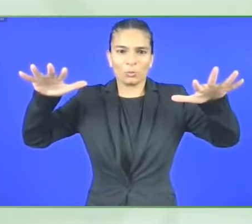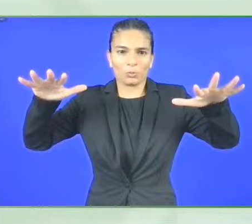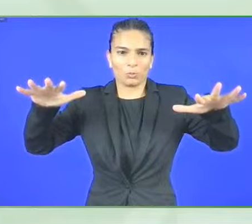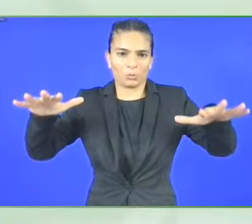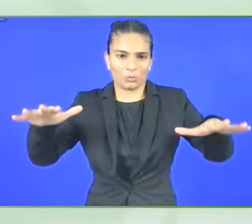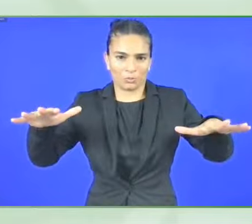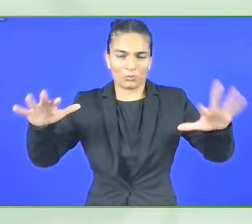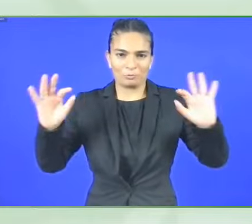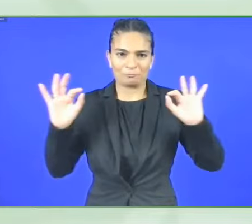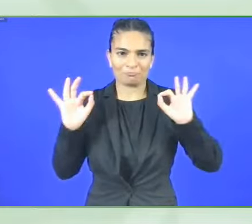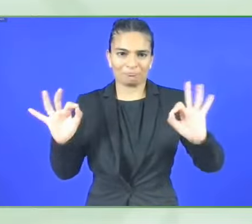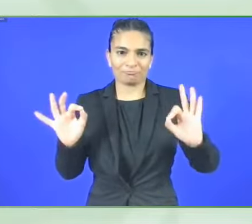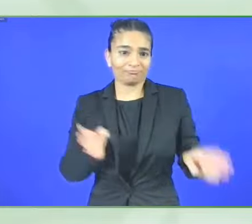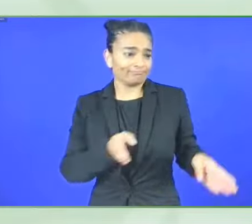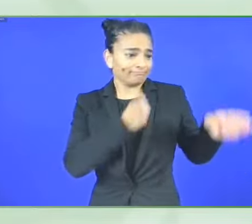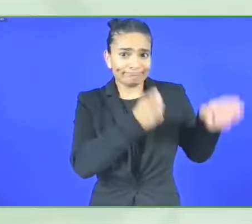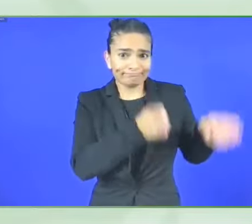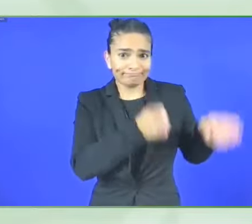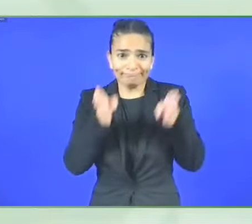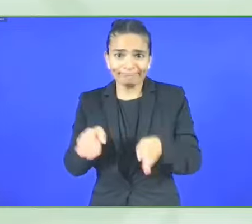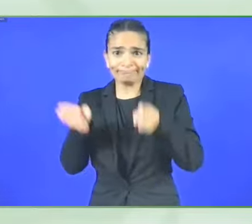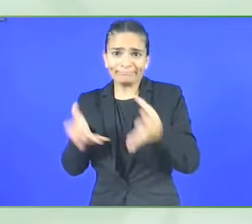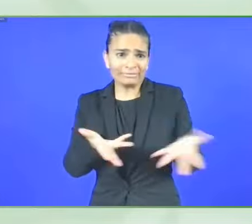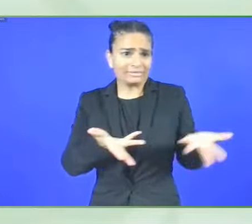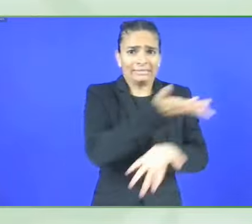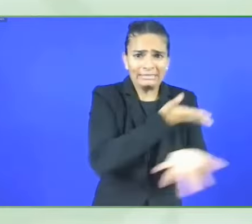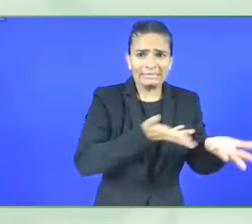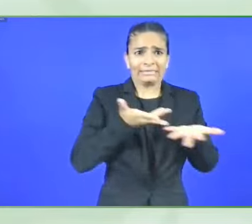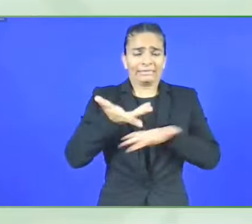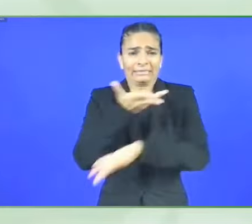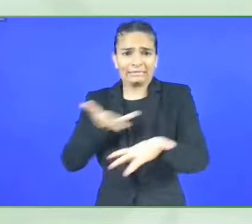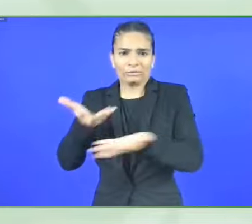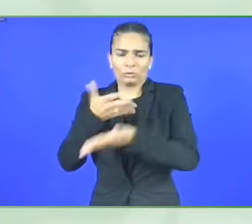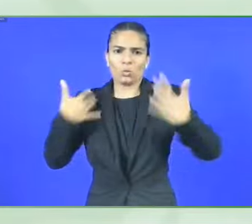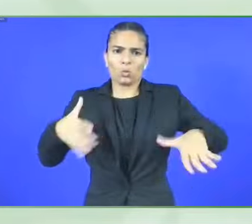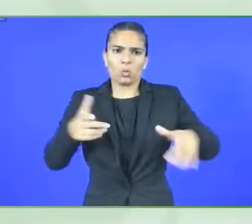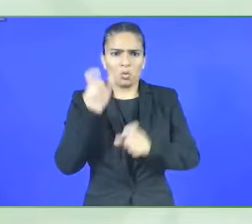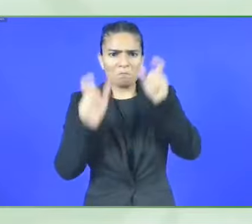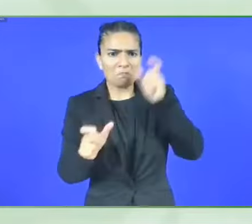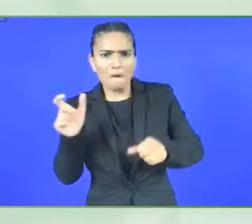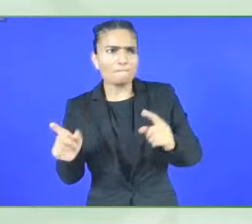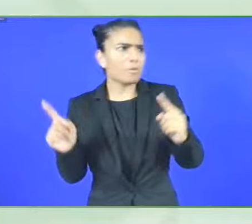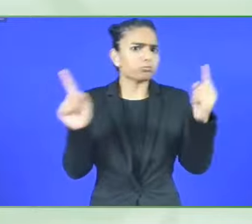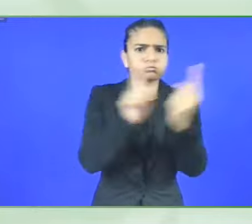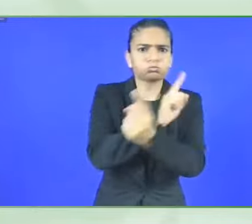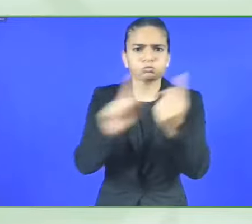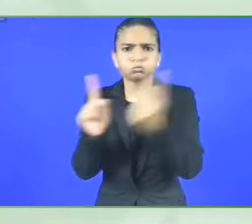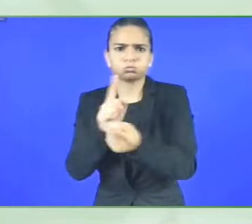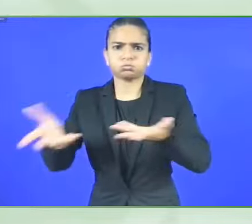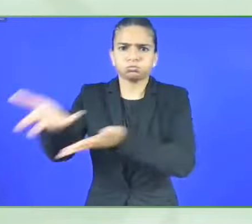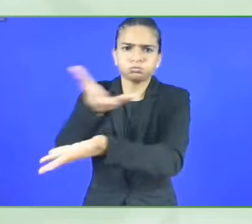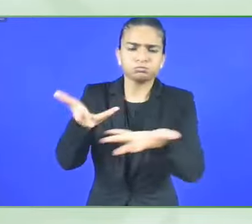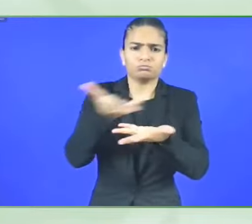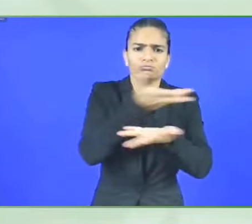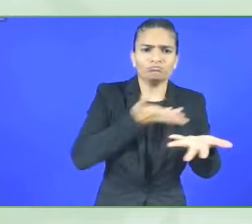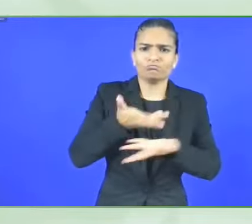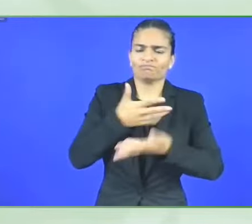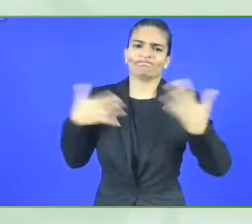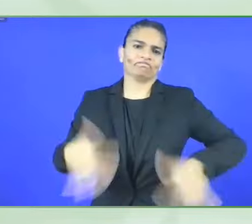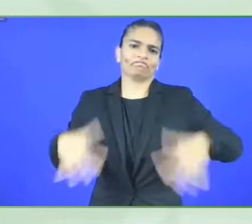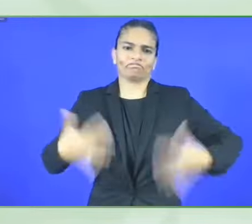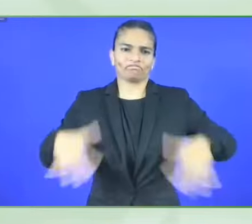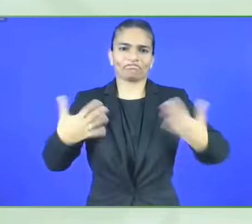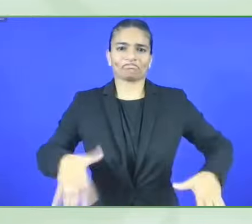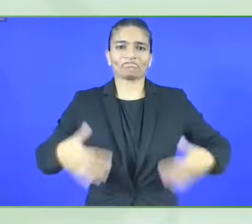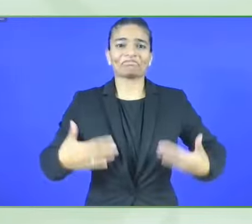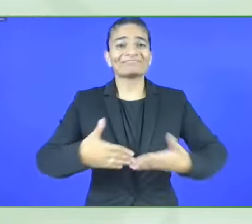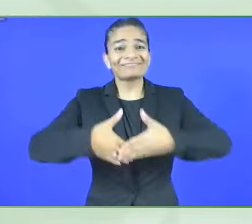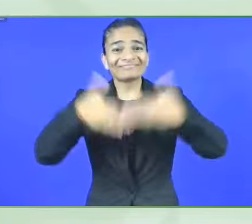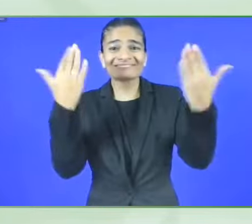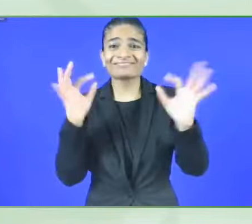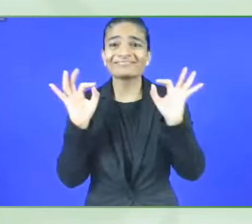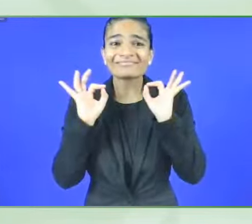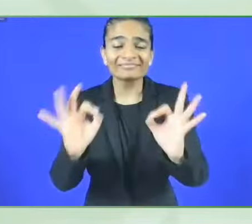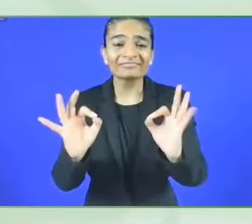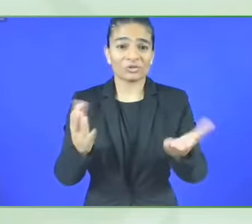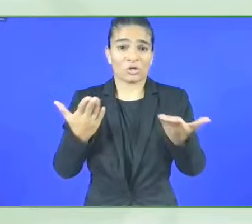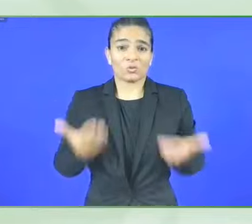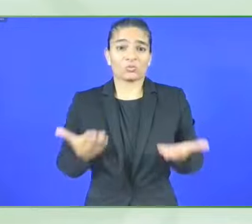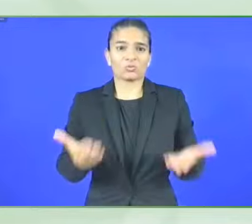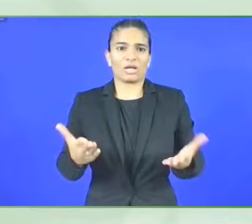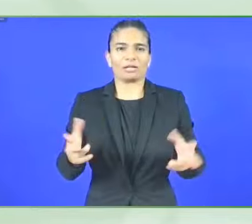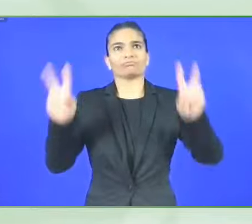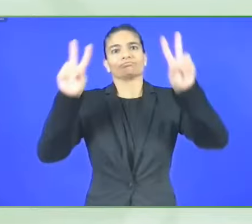Good afternoon, and welcome to this session on Principles of Universal Design in Education.